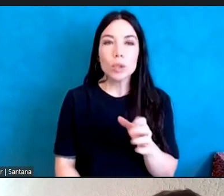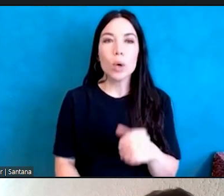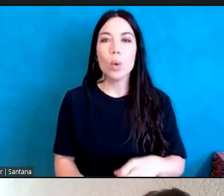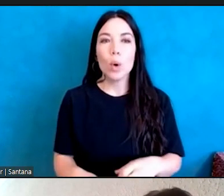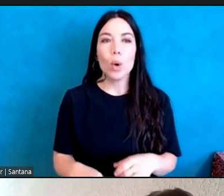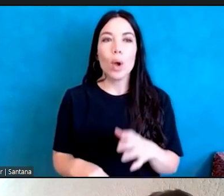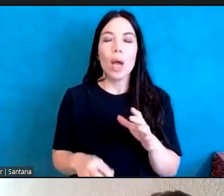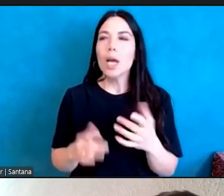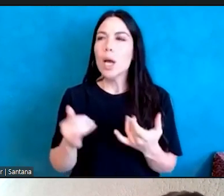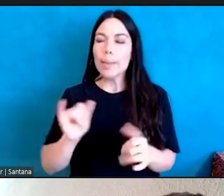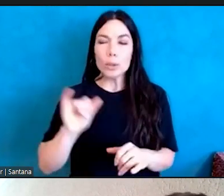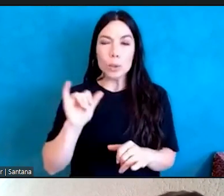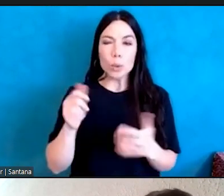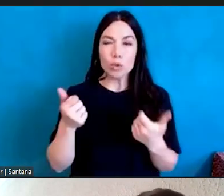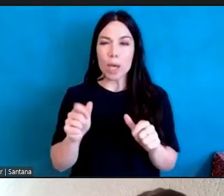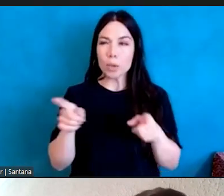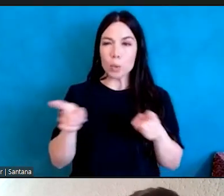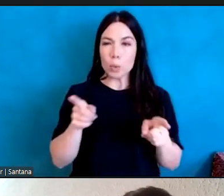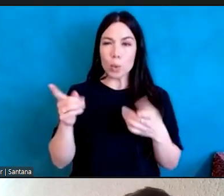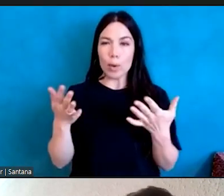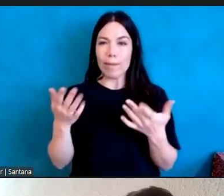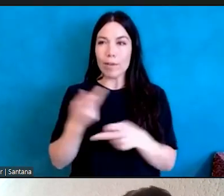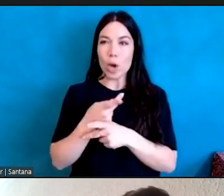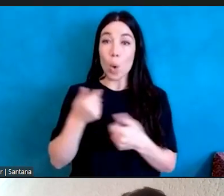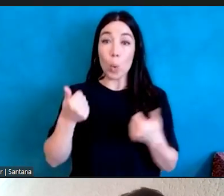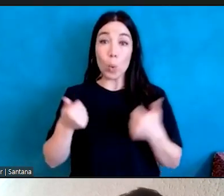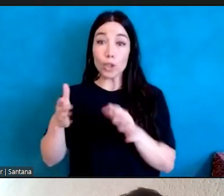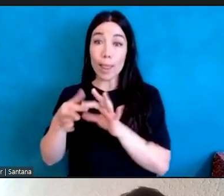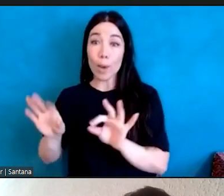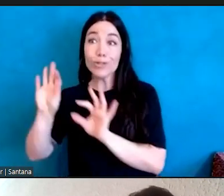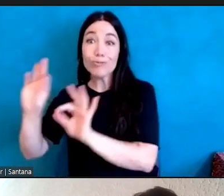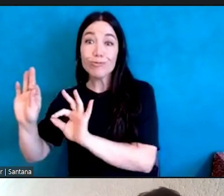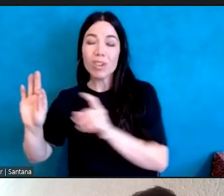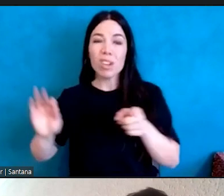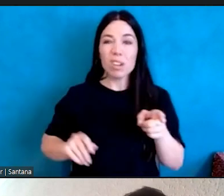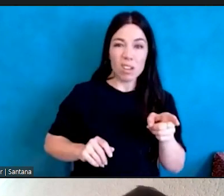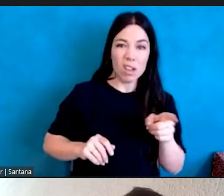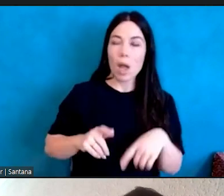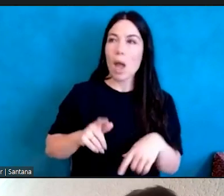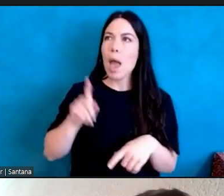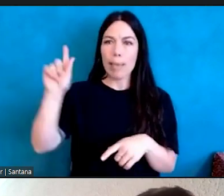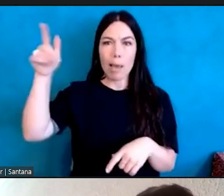Right? That the state or the people working on behalf of the state are able to kind of make these judgments about families,